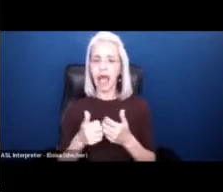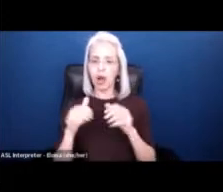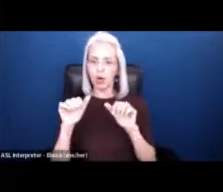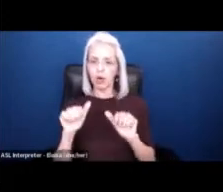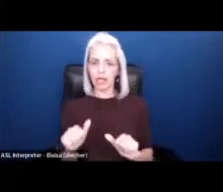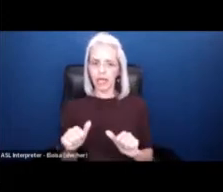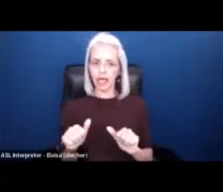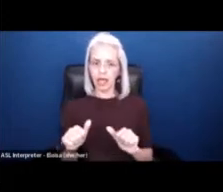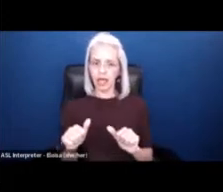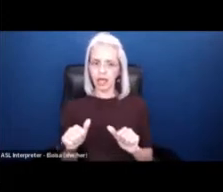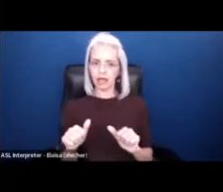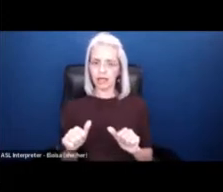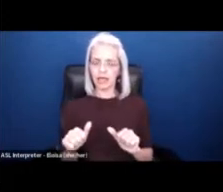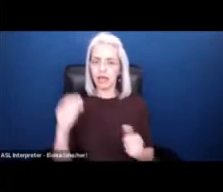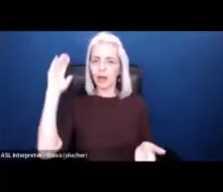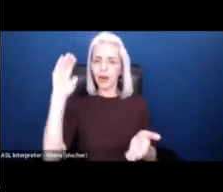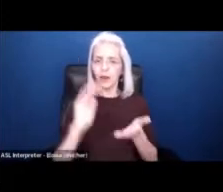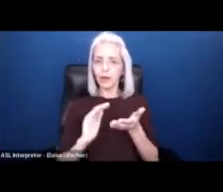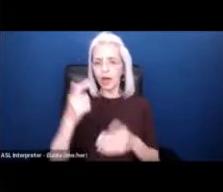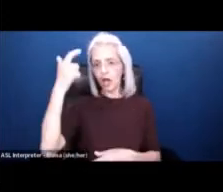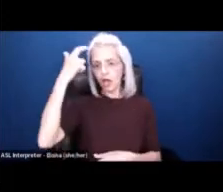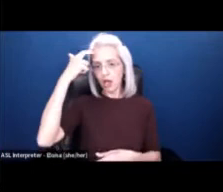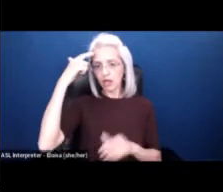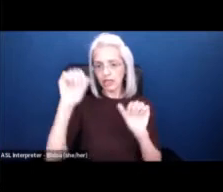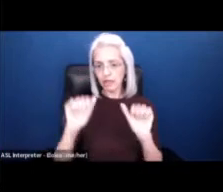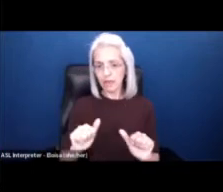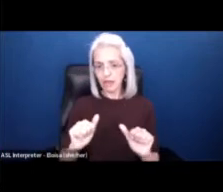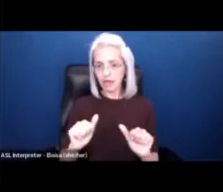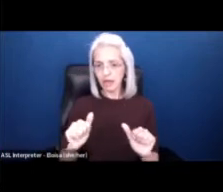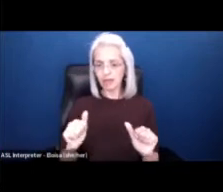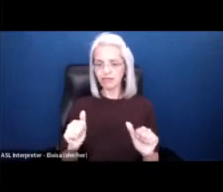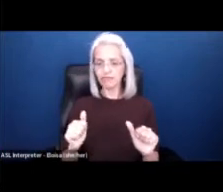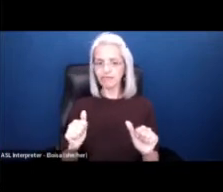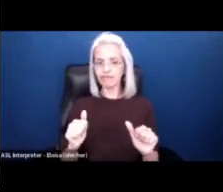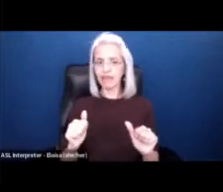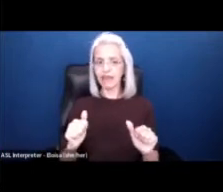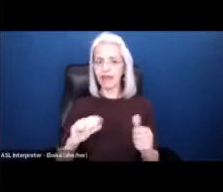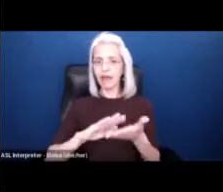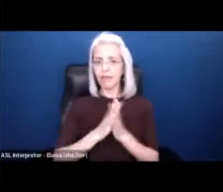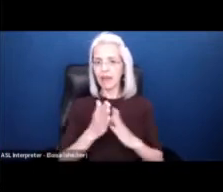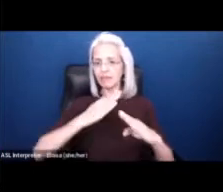diminished cognitive abilities interfere with the appointment? We're first, let's think about how memory can interfere with an